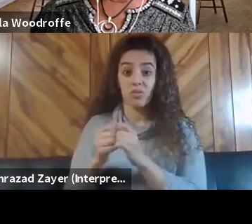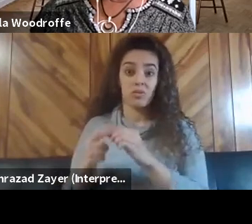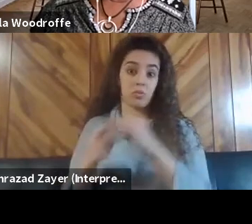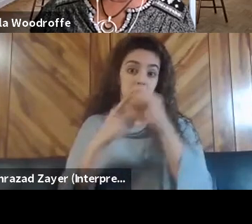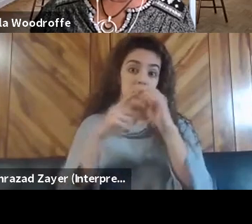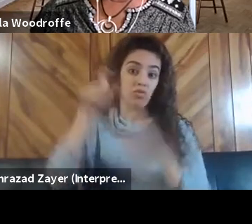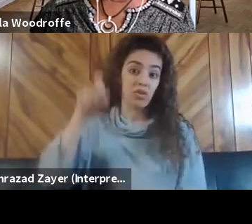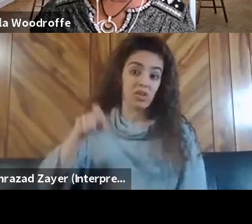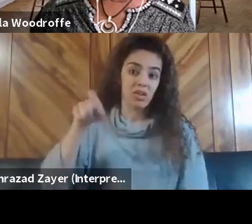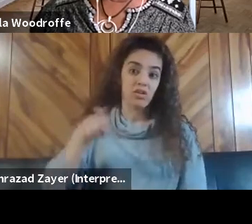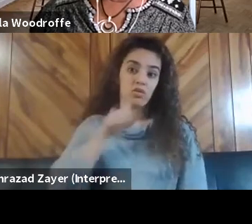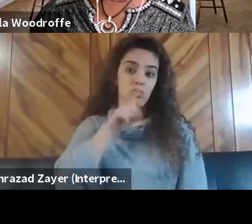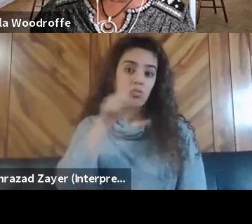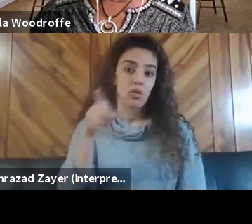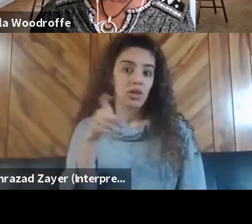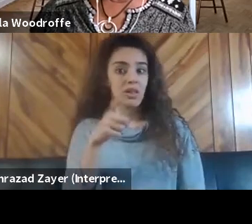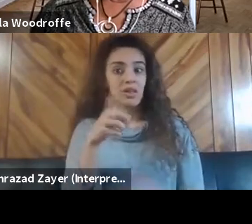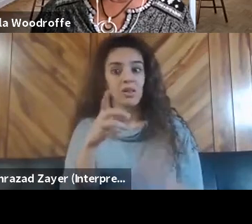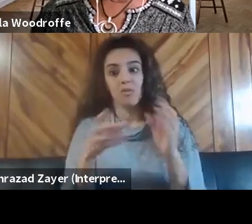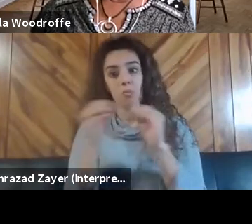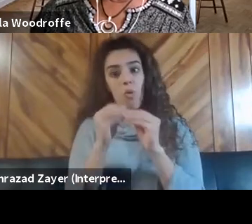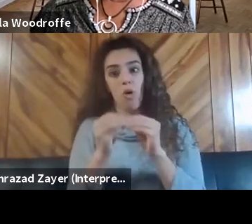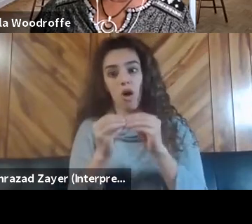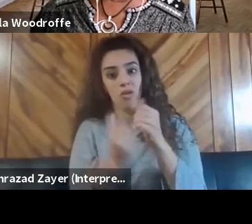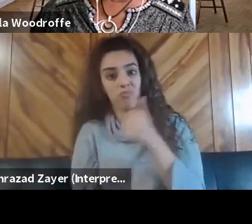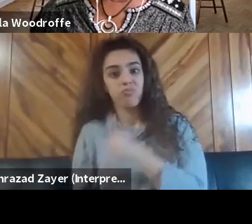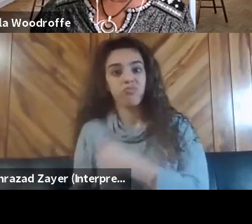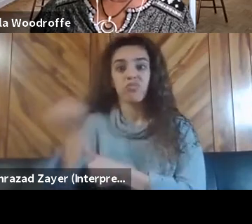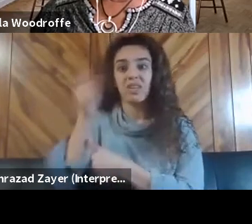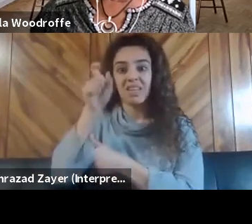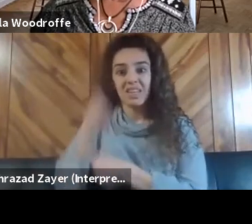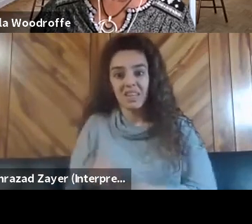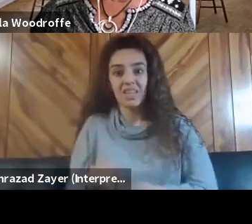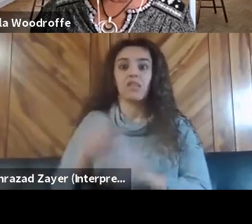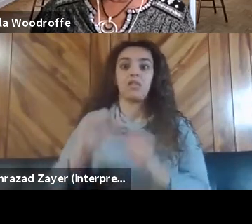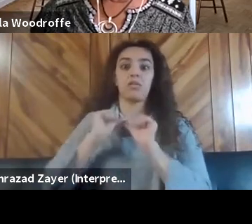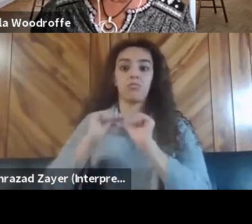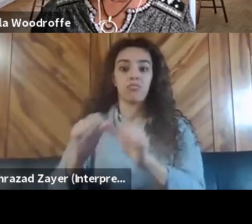It really sucks up a lot of time and energy and not in a negative